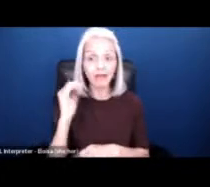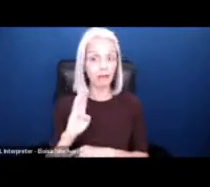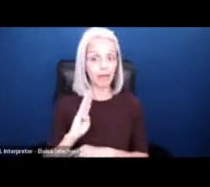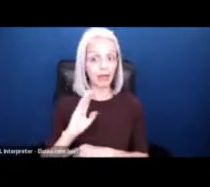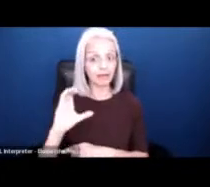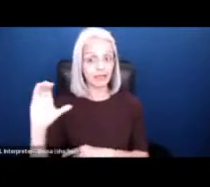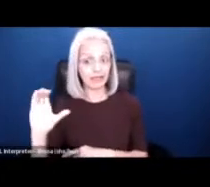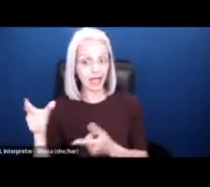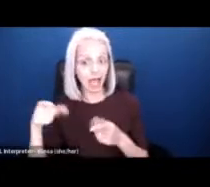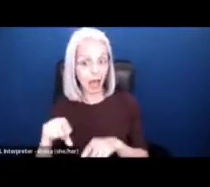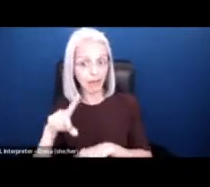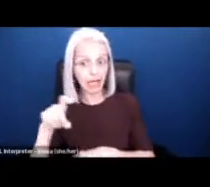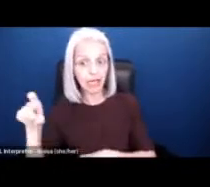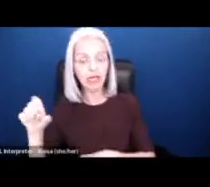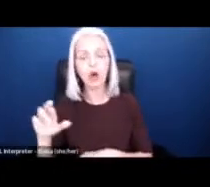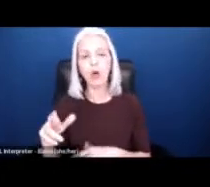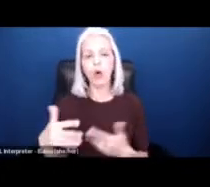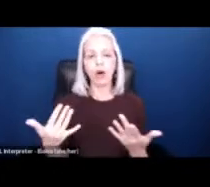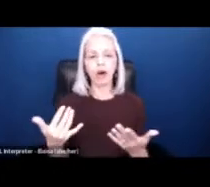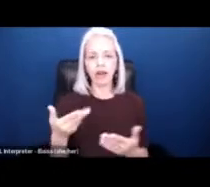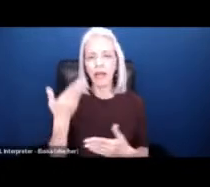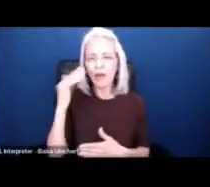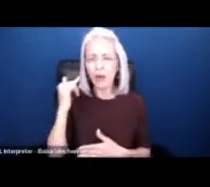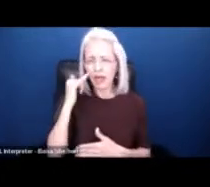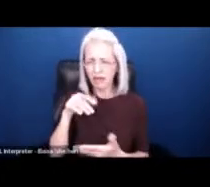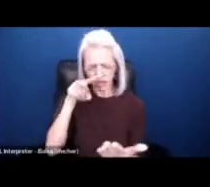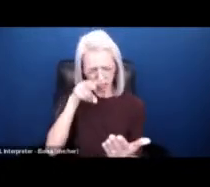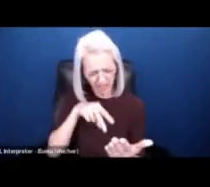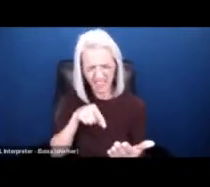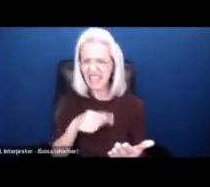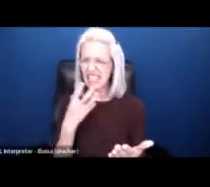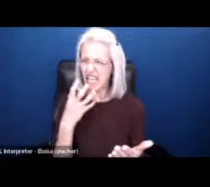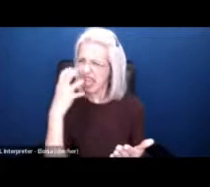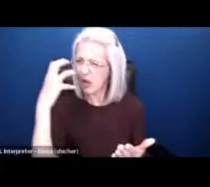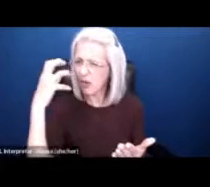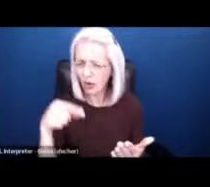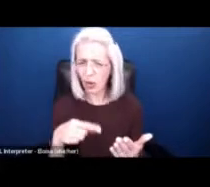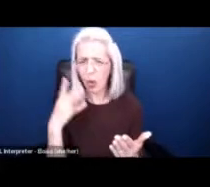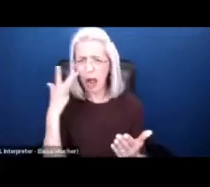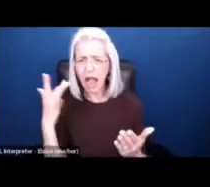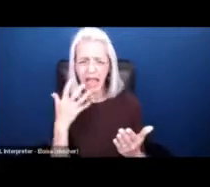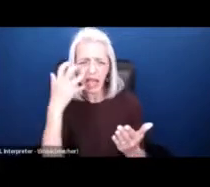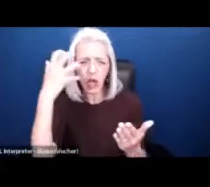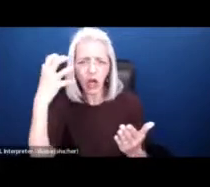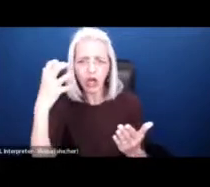don't know exactly where anger is coming from that partnership. So really making those